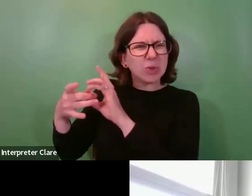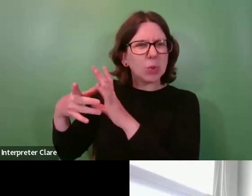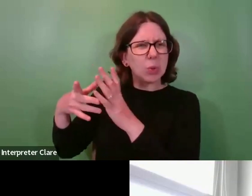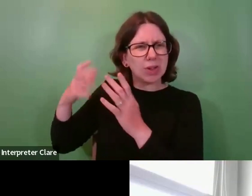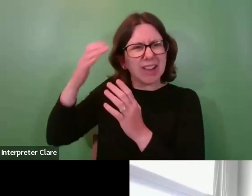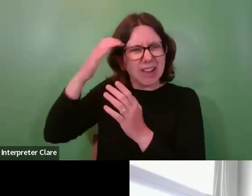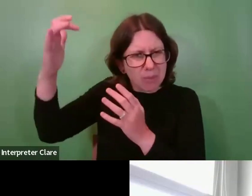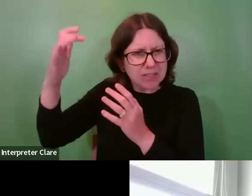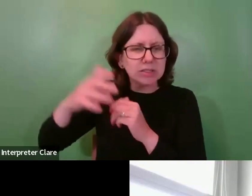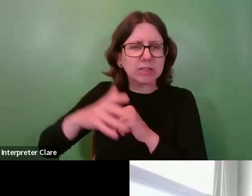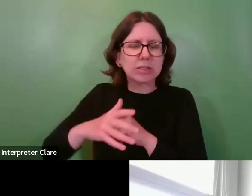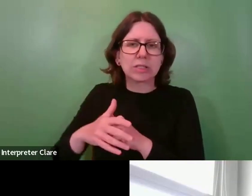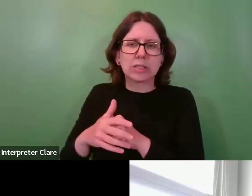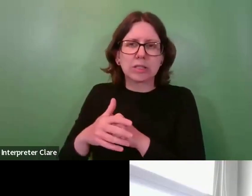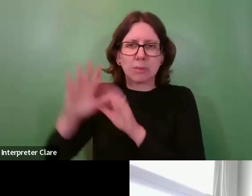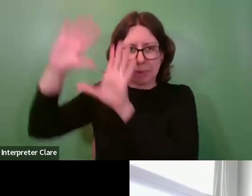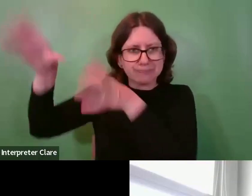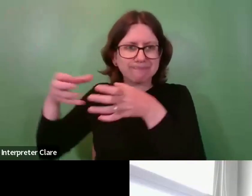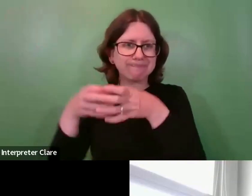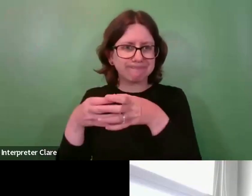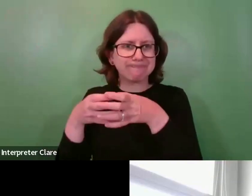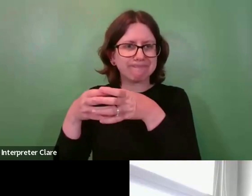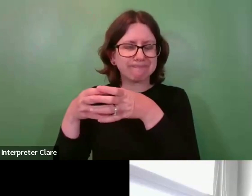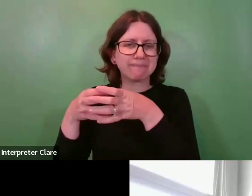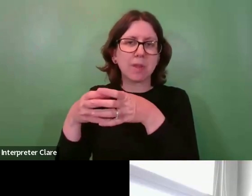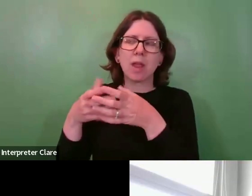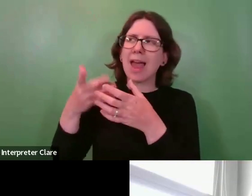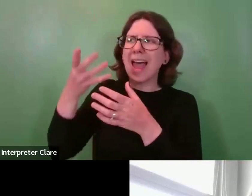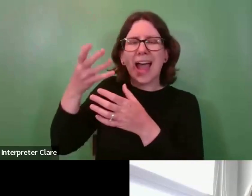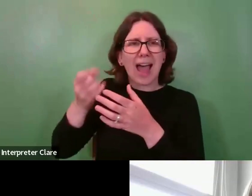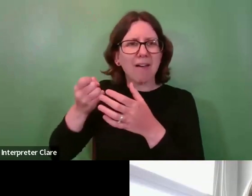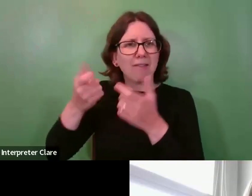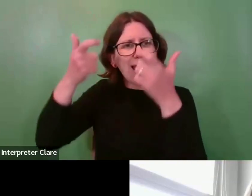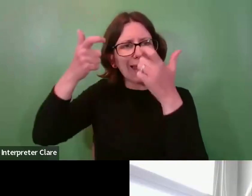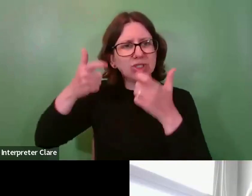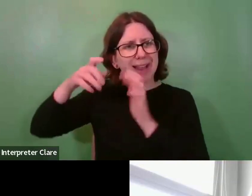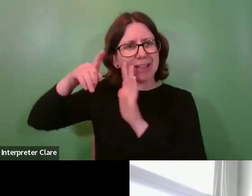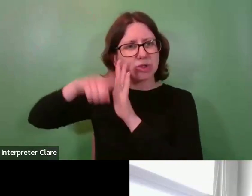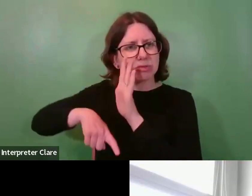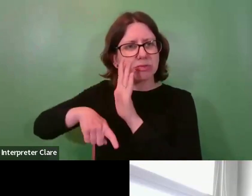And there's usually some sort of legislation that means that the government appoints the board